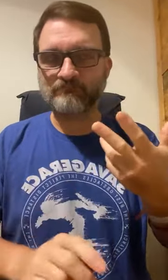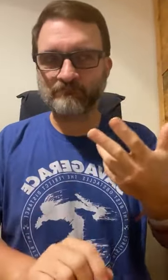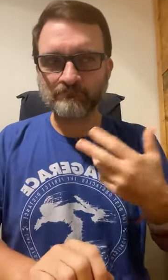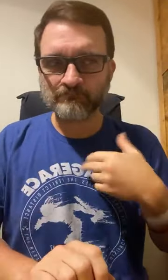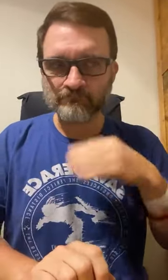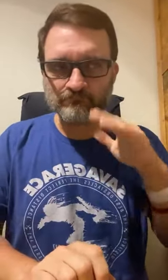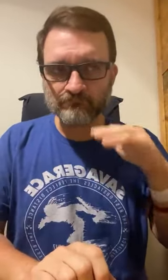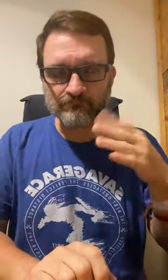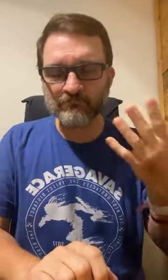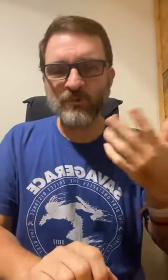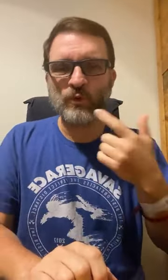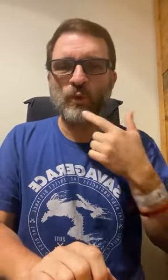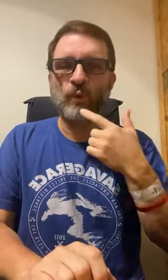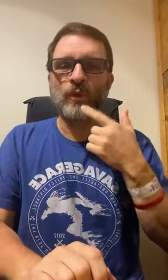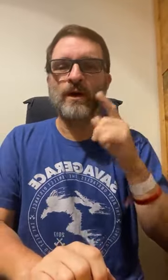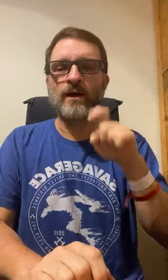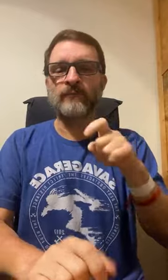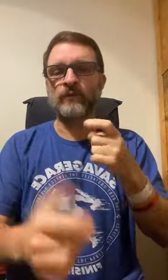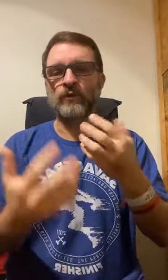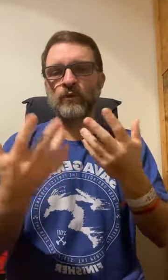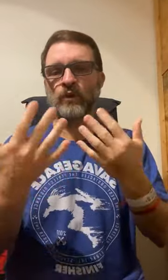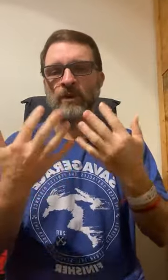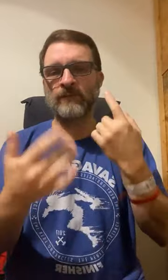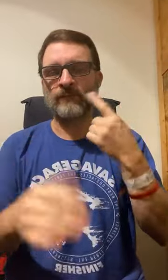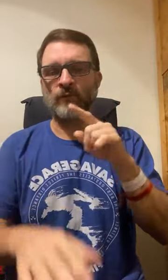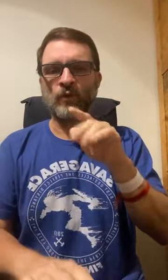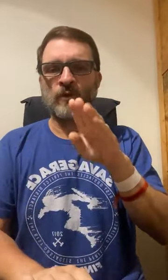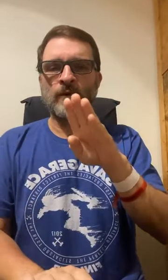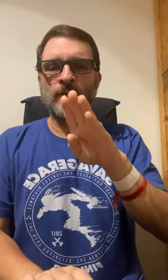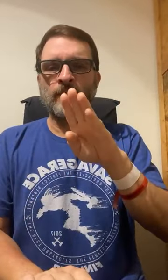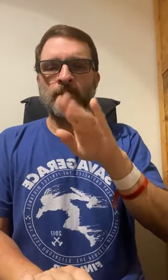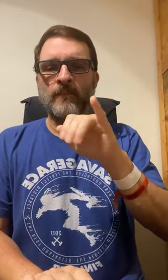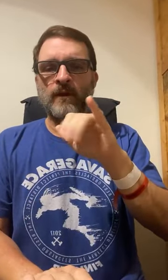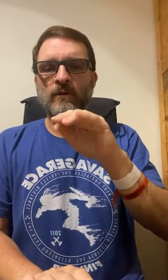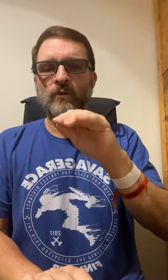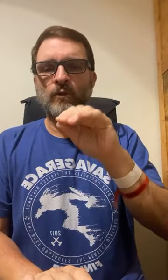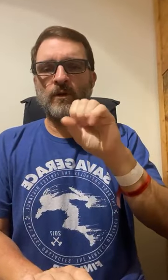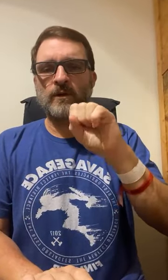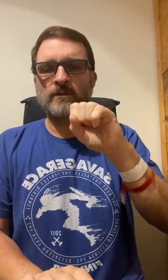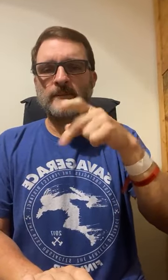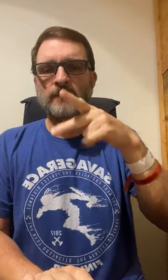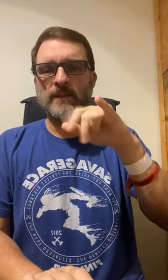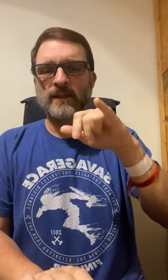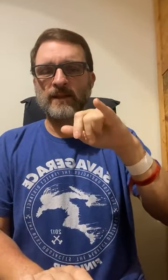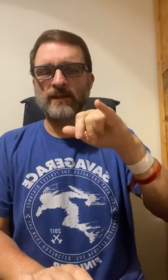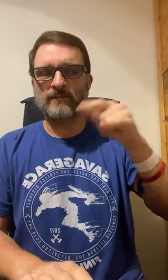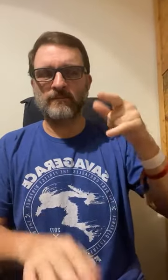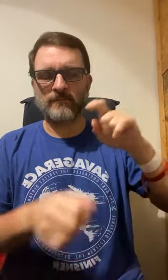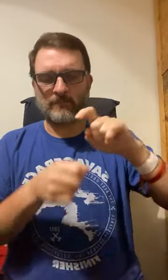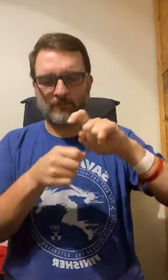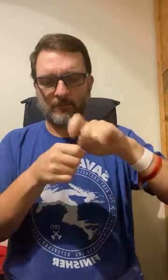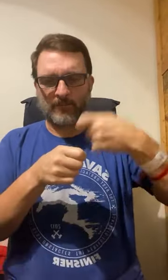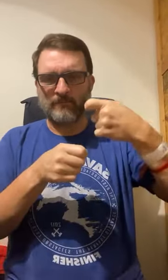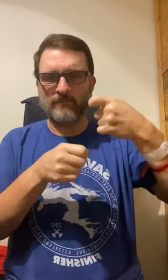Name is unknown - I tried to ask They said we have to wait for biopsy